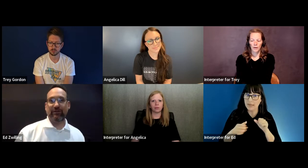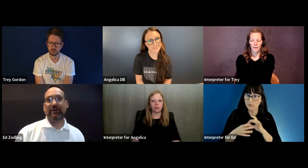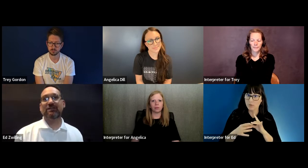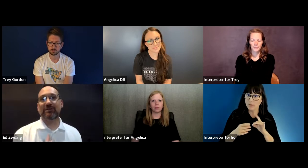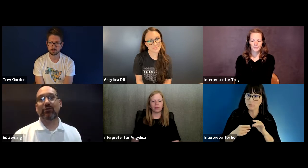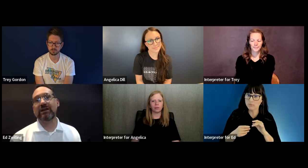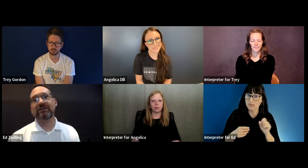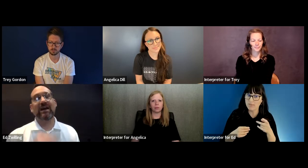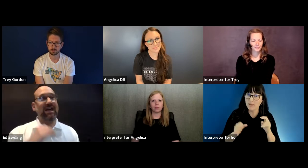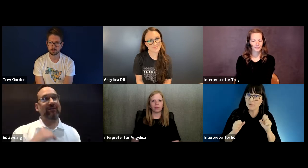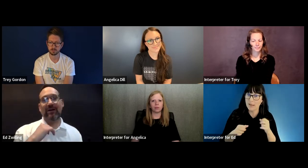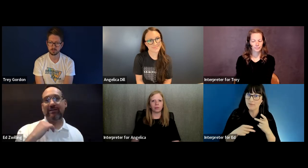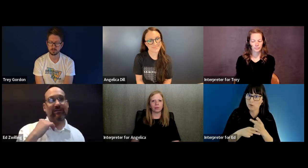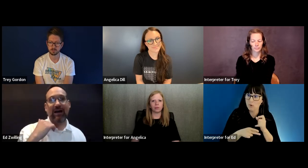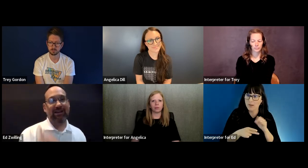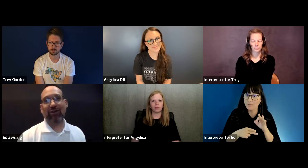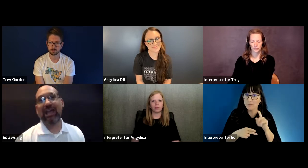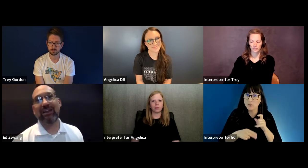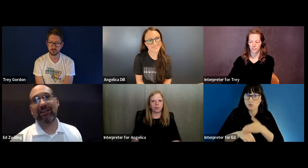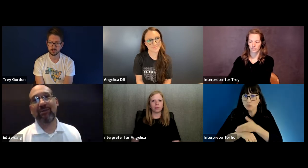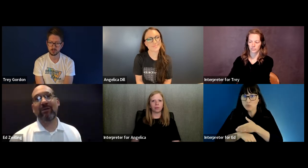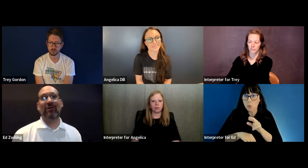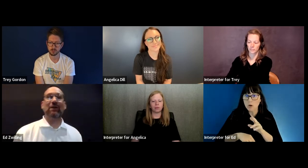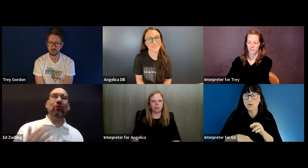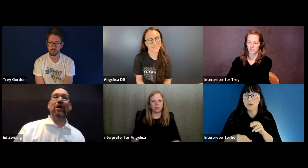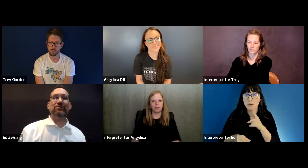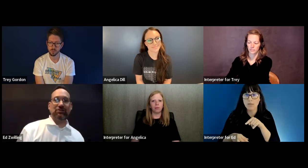it needs to be tweaked and then i never get it and then they're like well why don't you